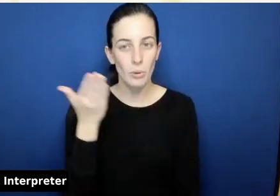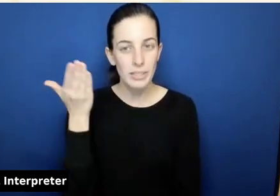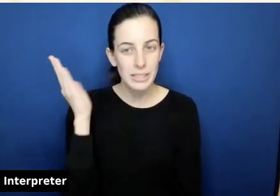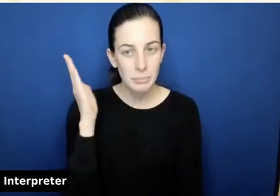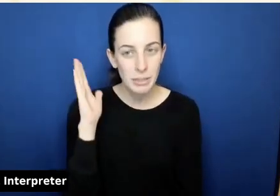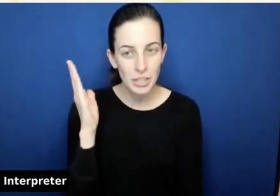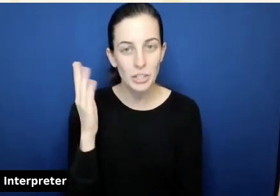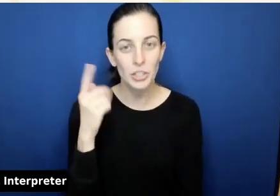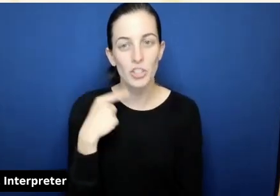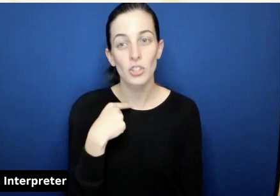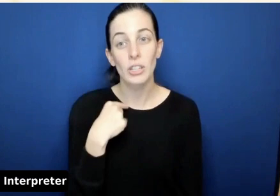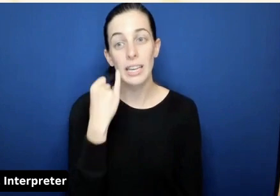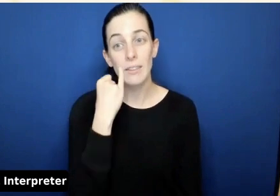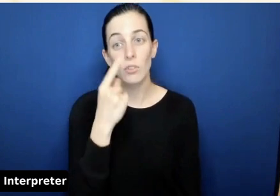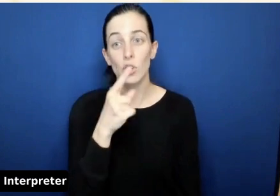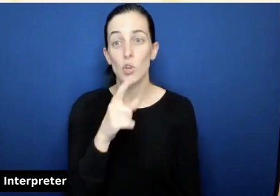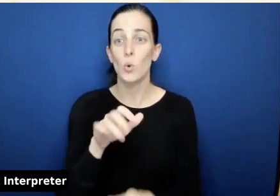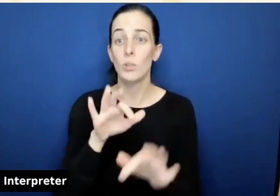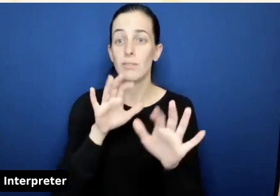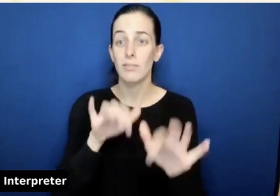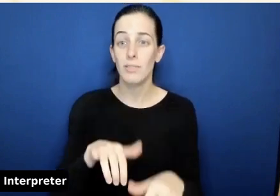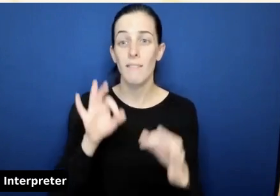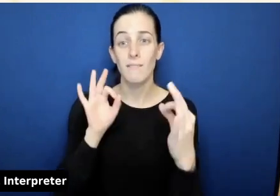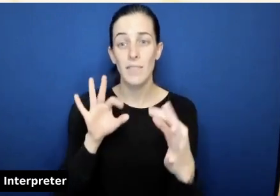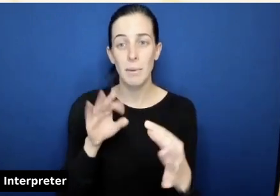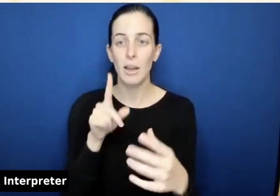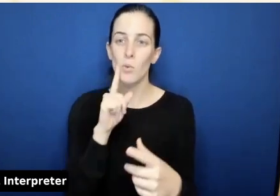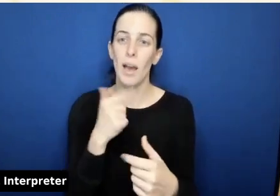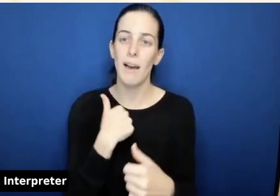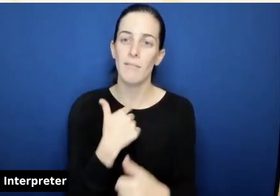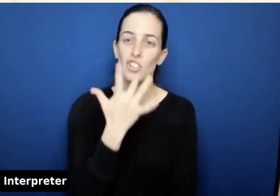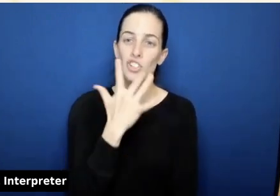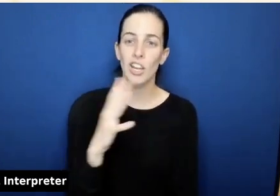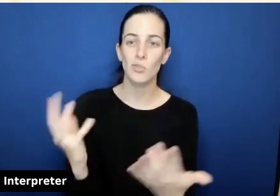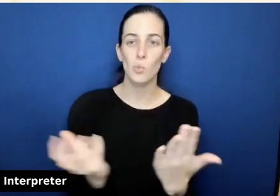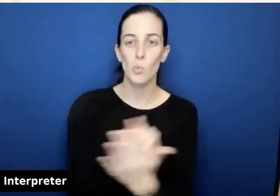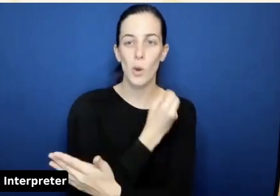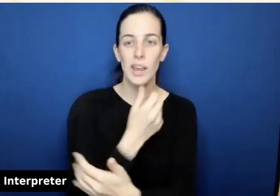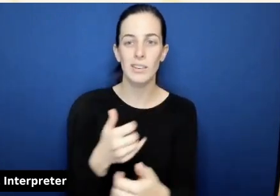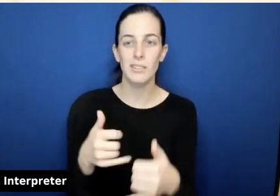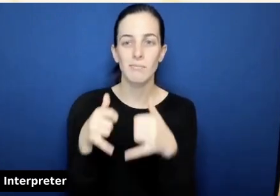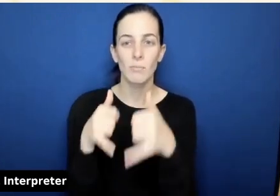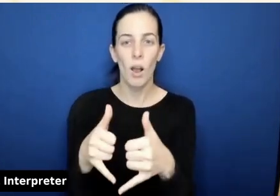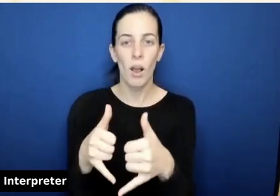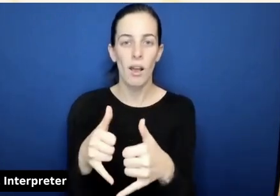to win a T-shirt while you are there. Stay tuned for the next session,